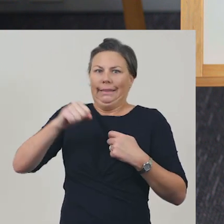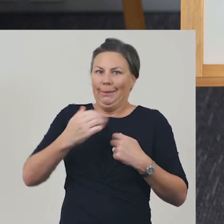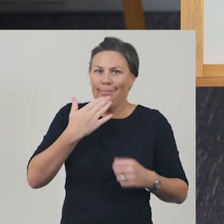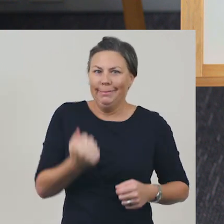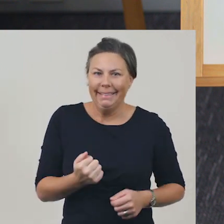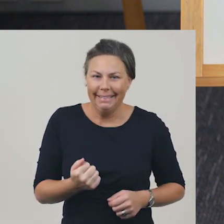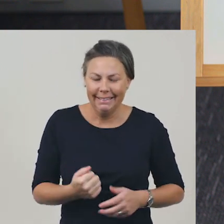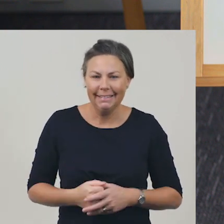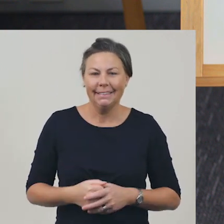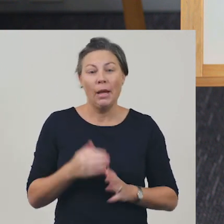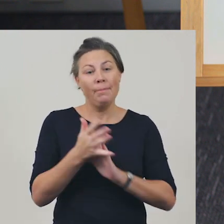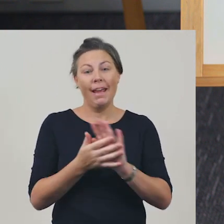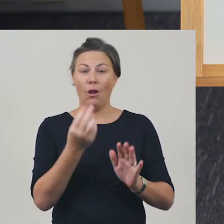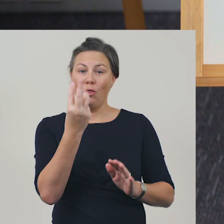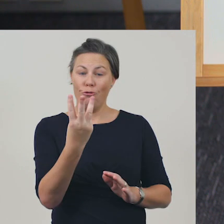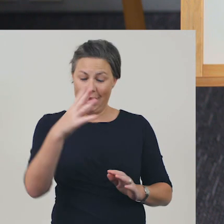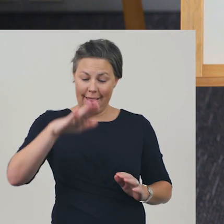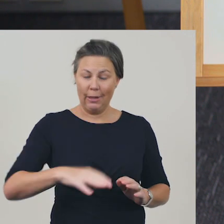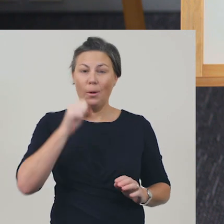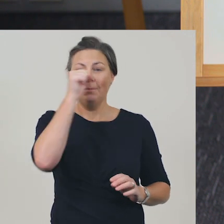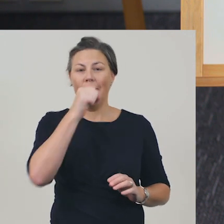The three little pigs lived happily ever after,